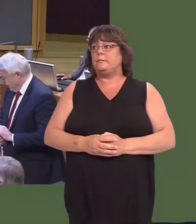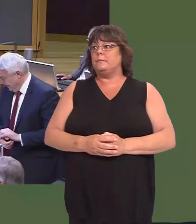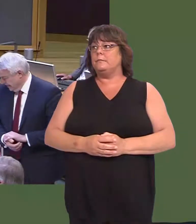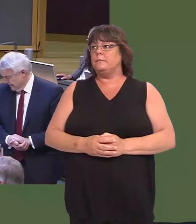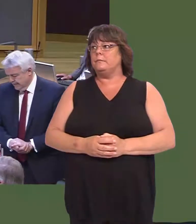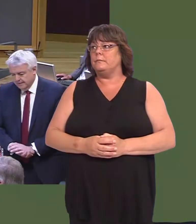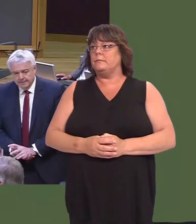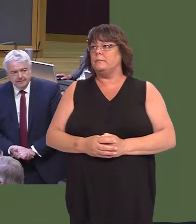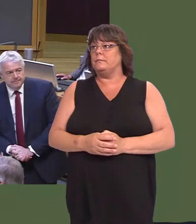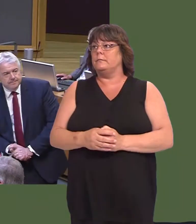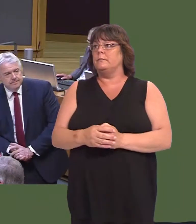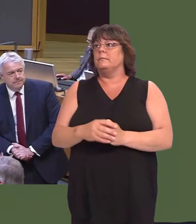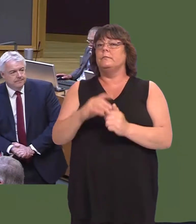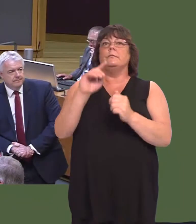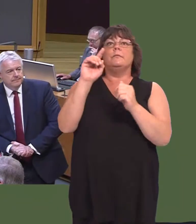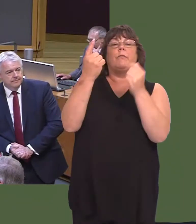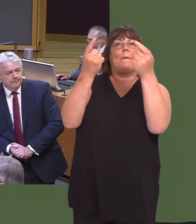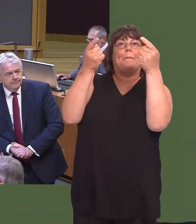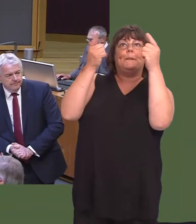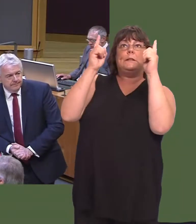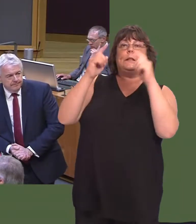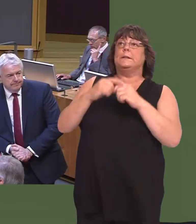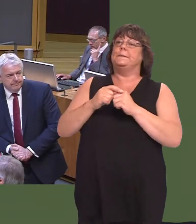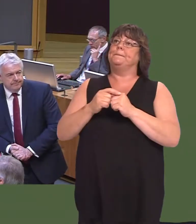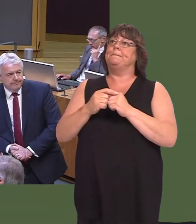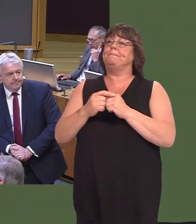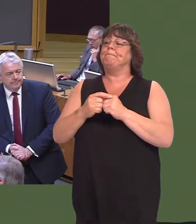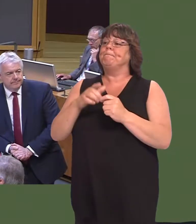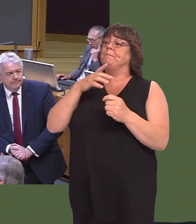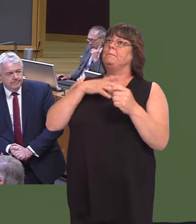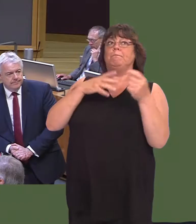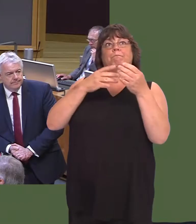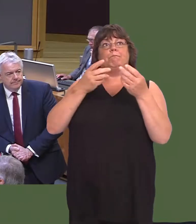less plastic needs to be recycled in Wales. Caroline Jones: First Minister, if we are to have any chance at all of reducing the